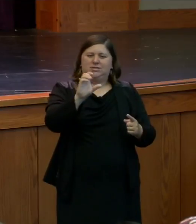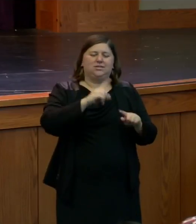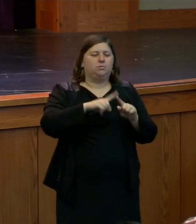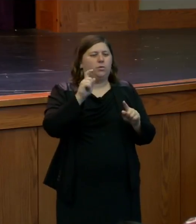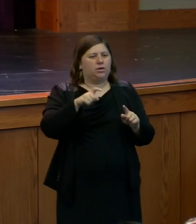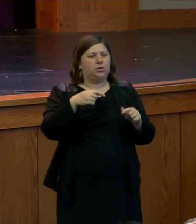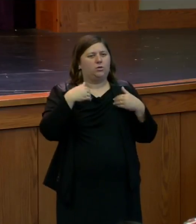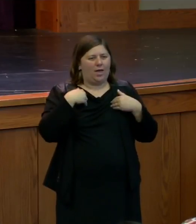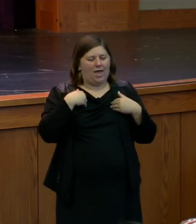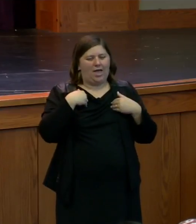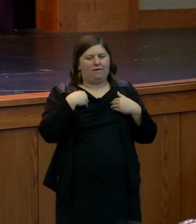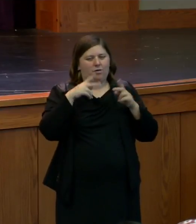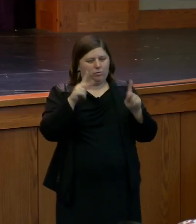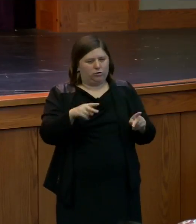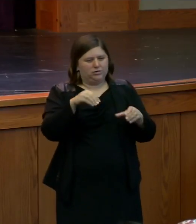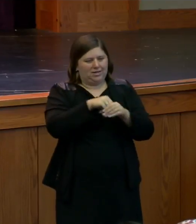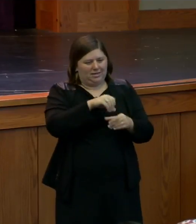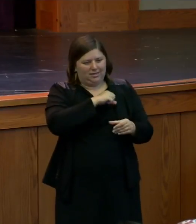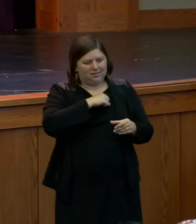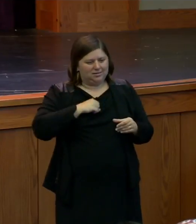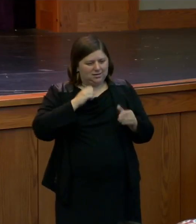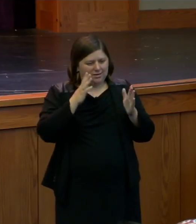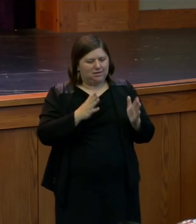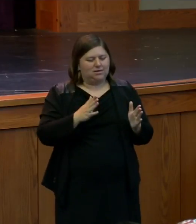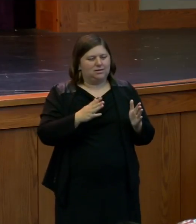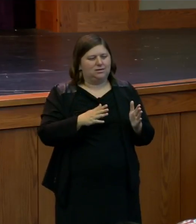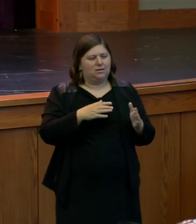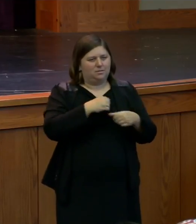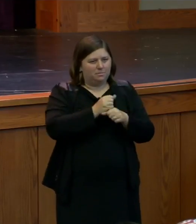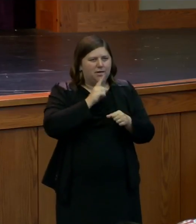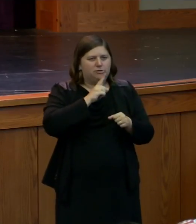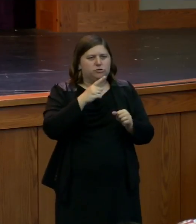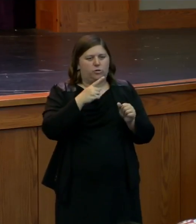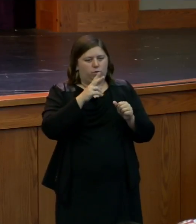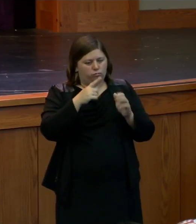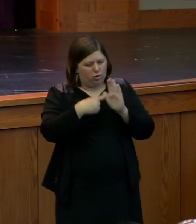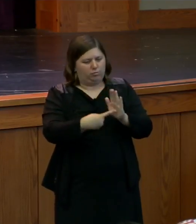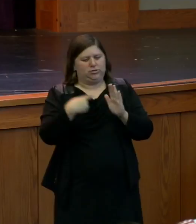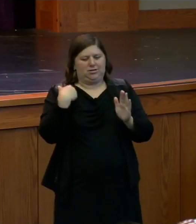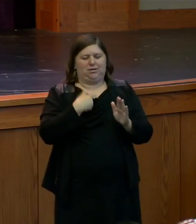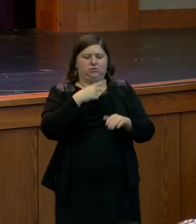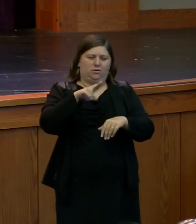AND THROUGH A GOVERNOR TO ENSURE WE ARE HEARD AND TRULY REPRESENTED ON THE NATIONAL LEVEL.